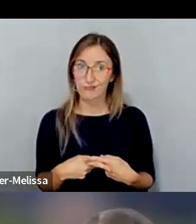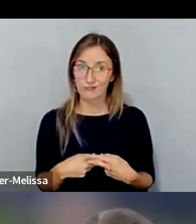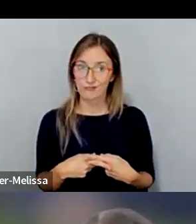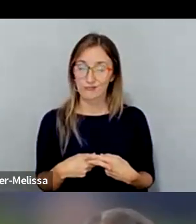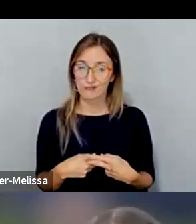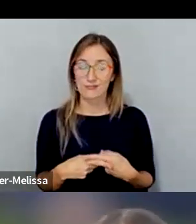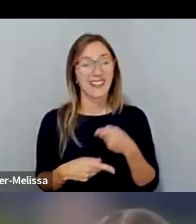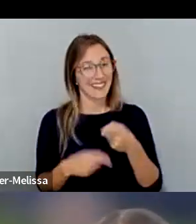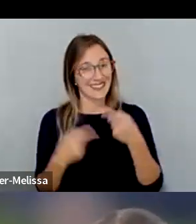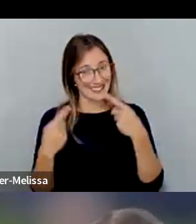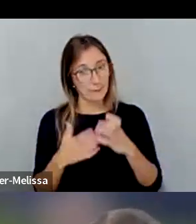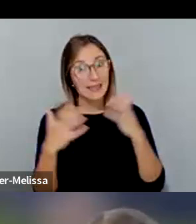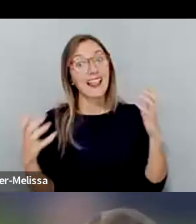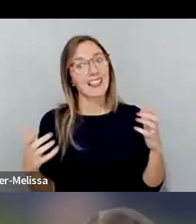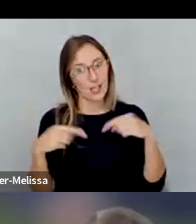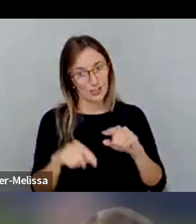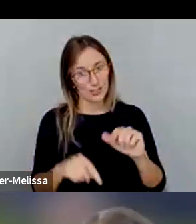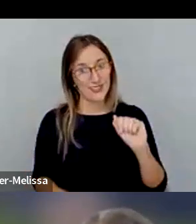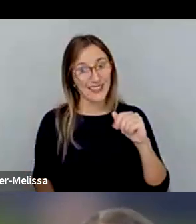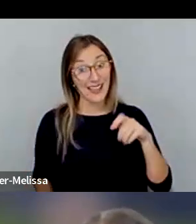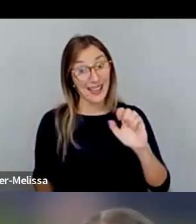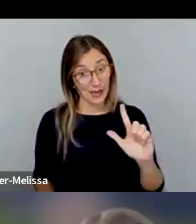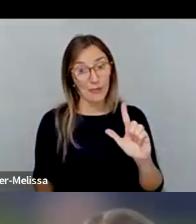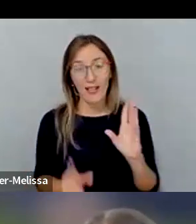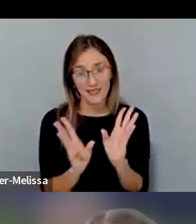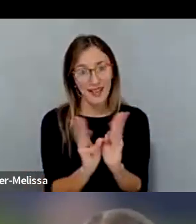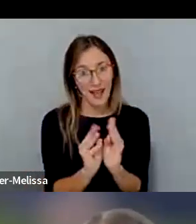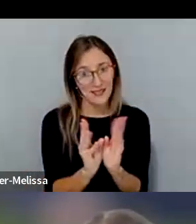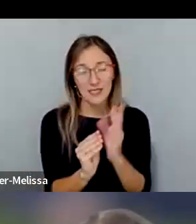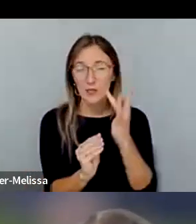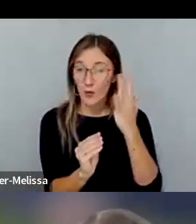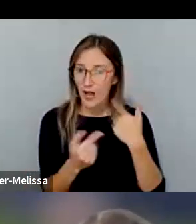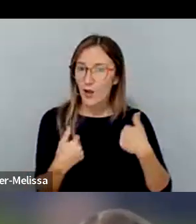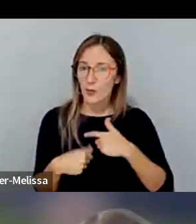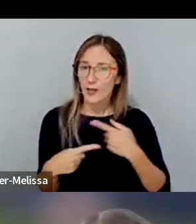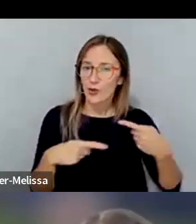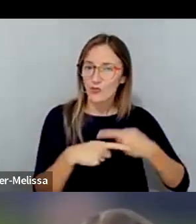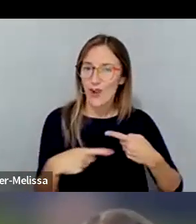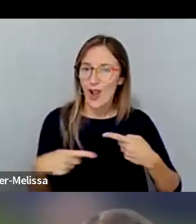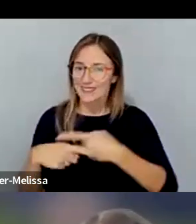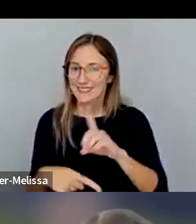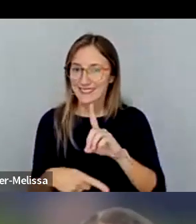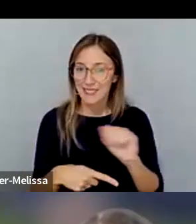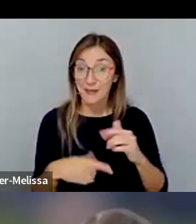Sometimes people's disabilities have conflicting accommodation needs.